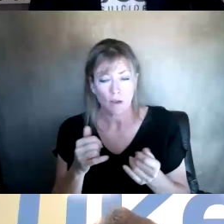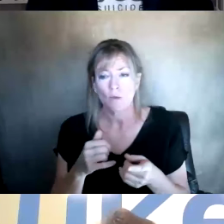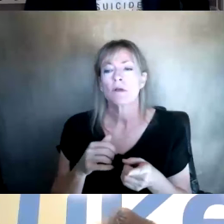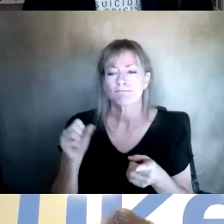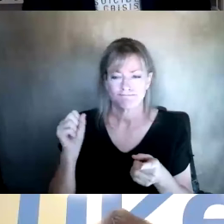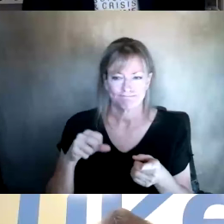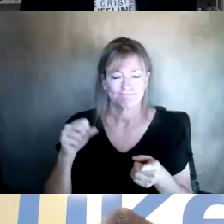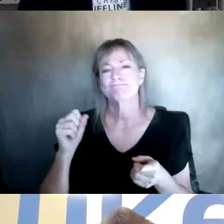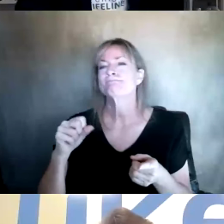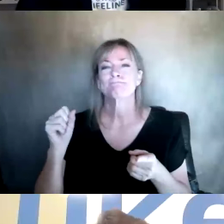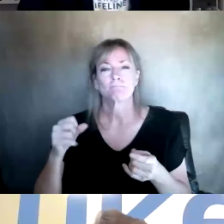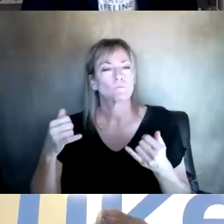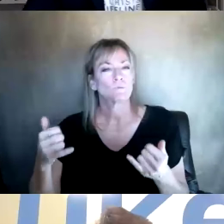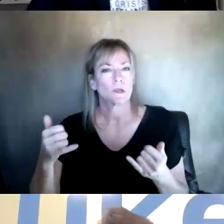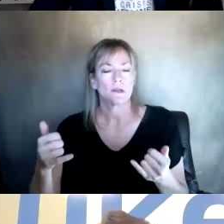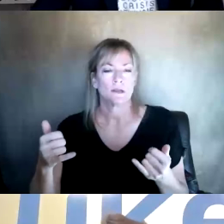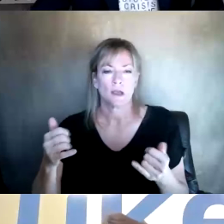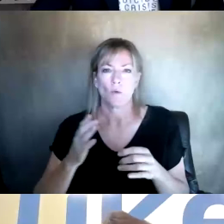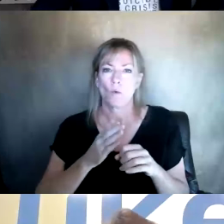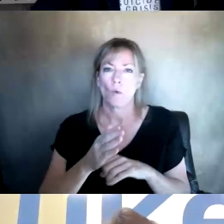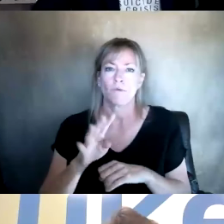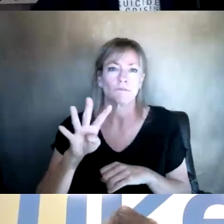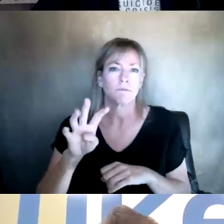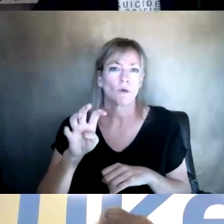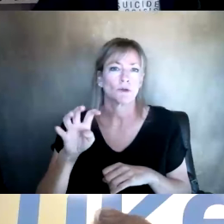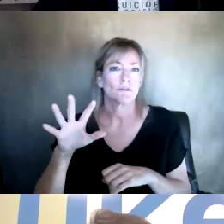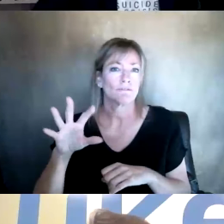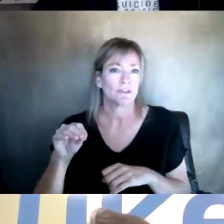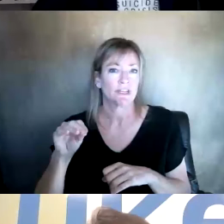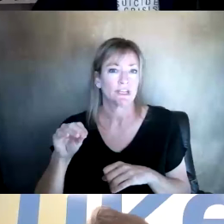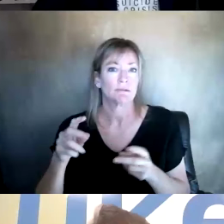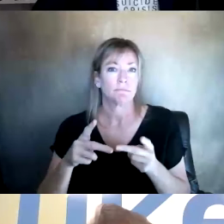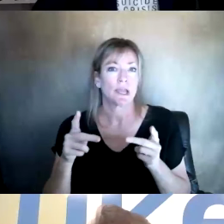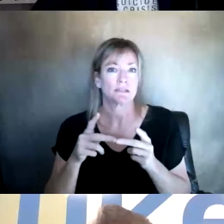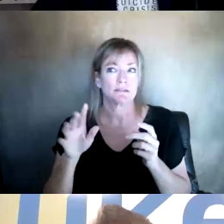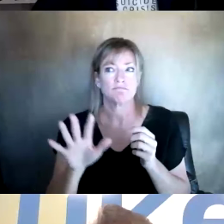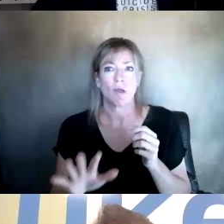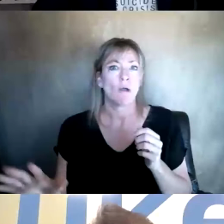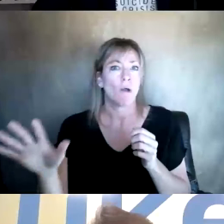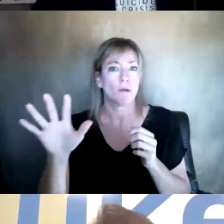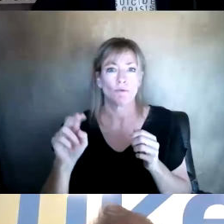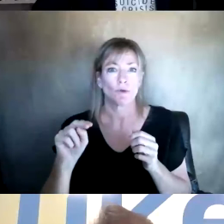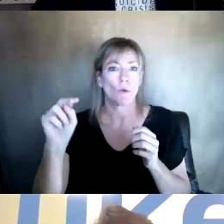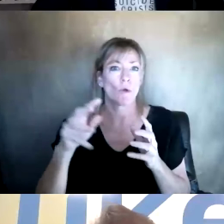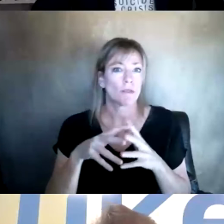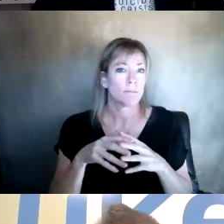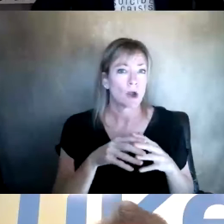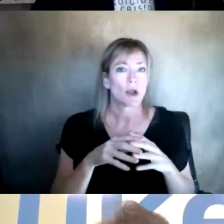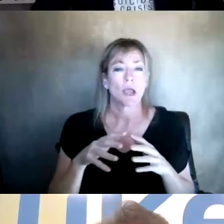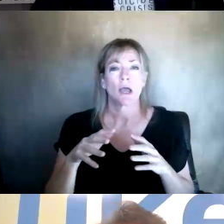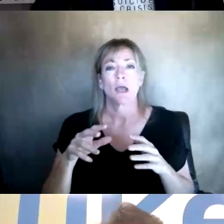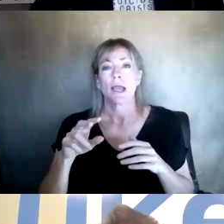: ABSOLUTELY. WE ARE OVER 450 LOCATIONS THAT ARE USING UKERU